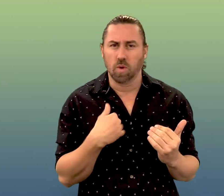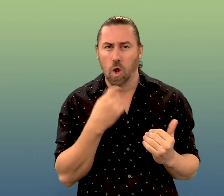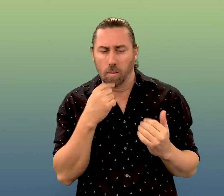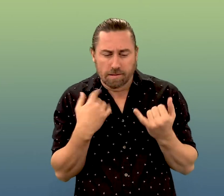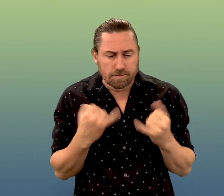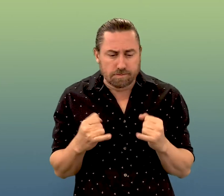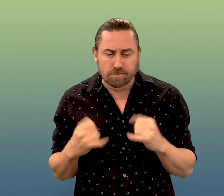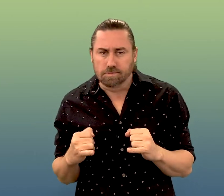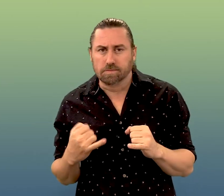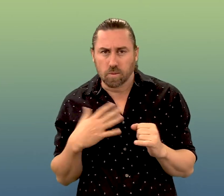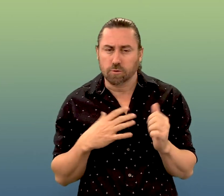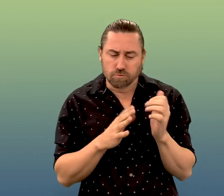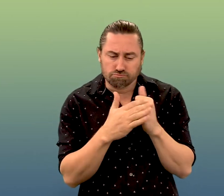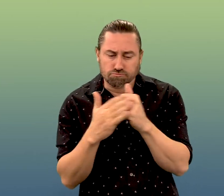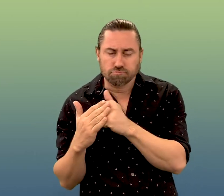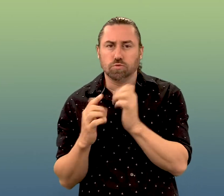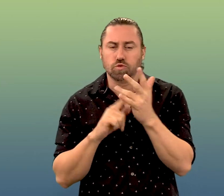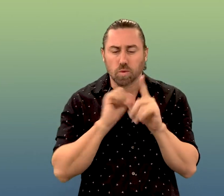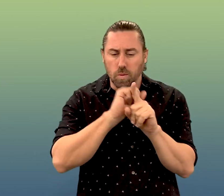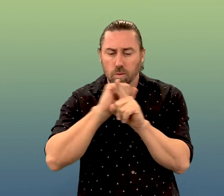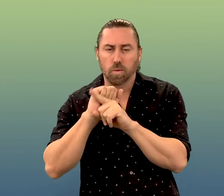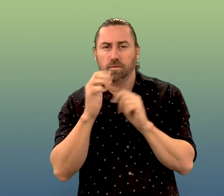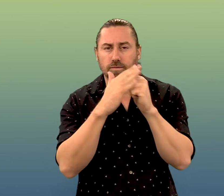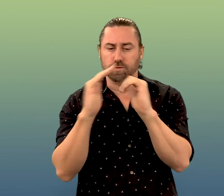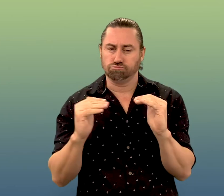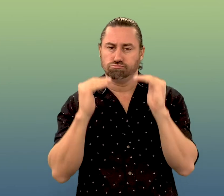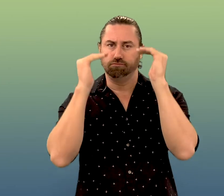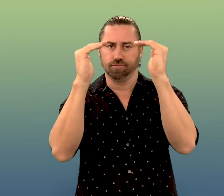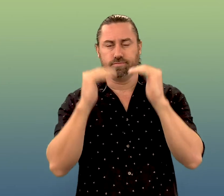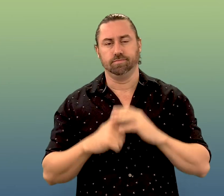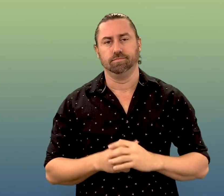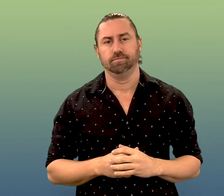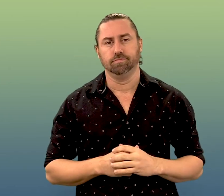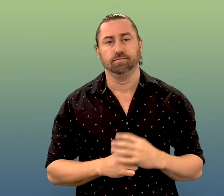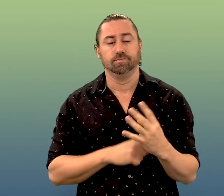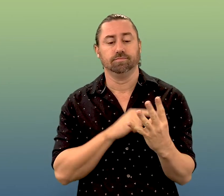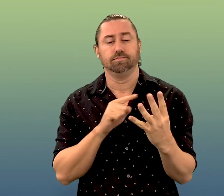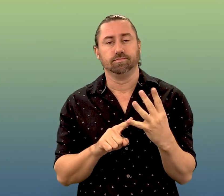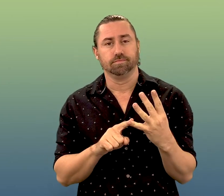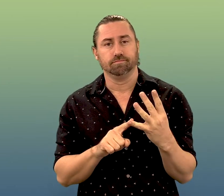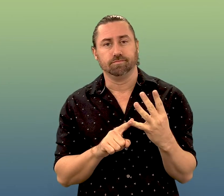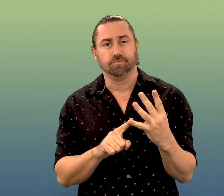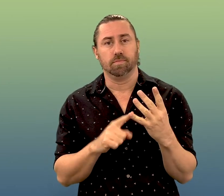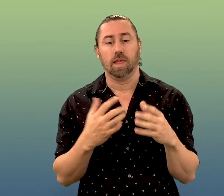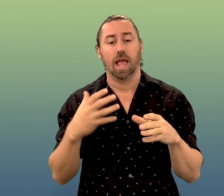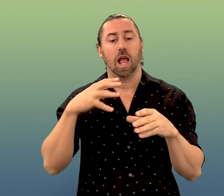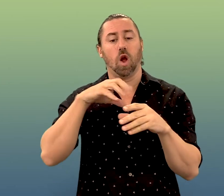and taking action where we are falling short of the aspiration we have set for ourselves. Four.